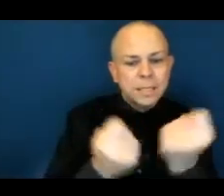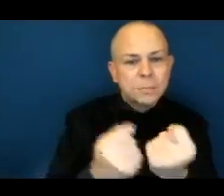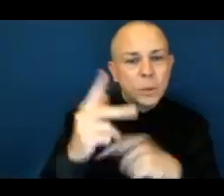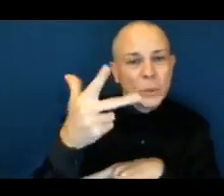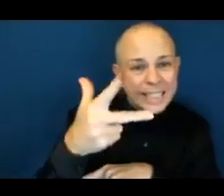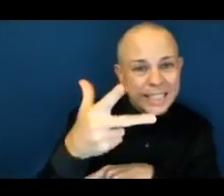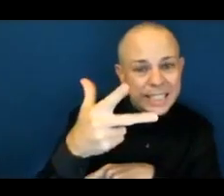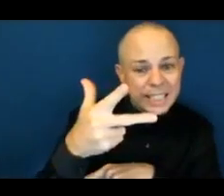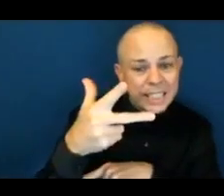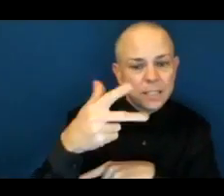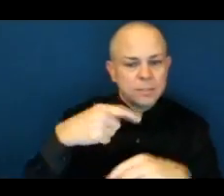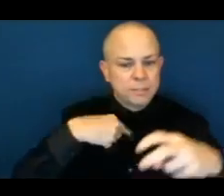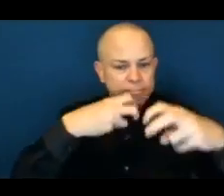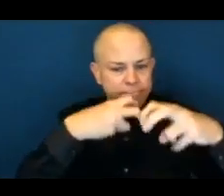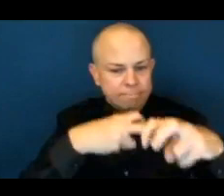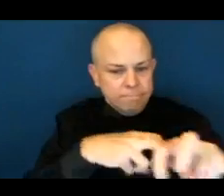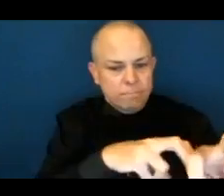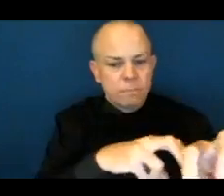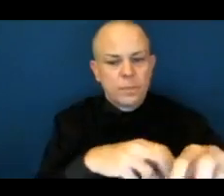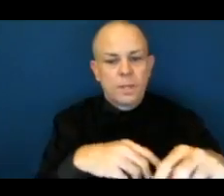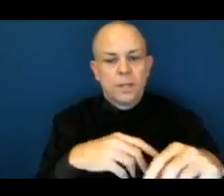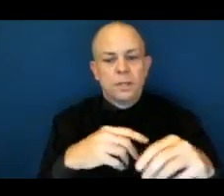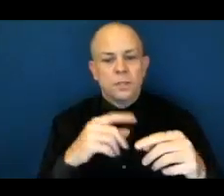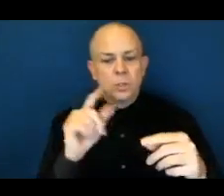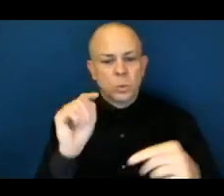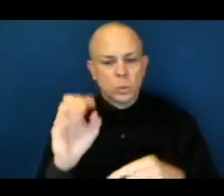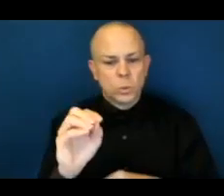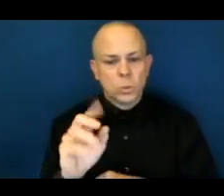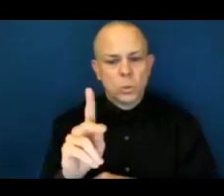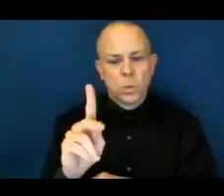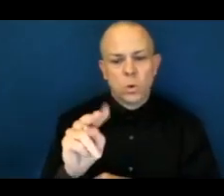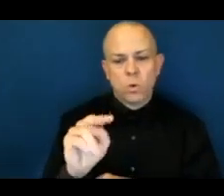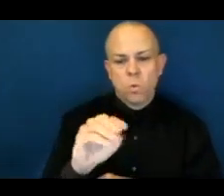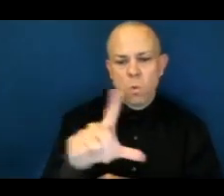Noel and as of about 10 minutes ago